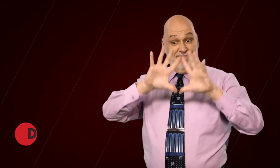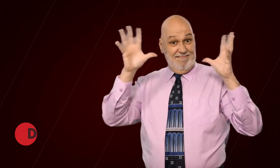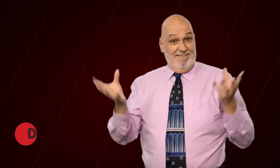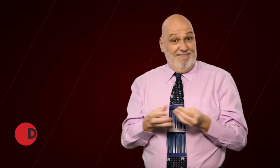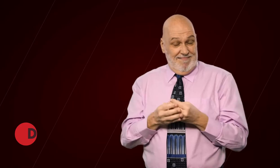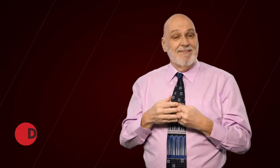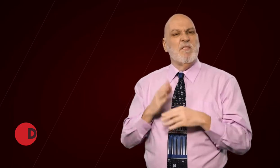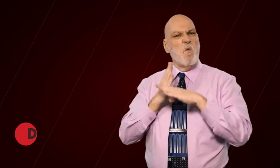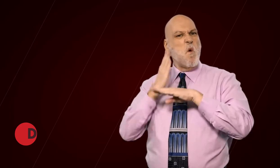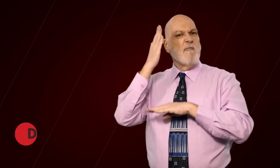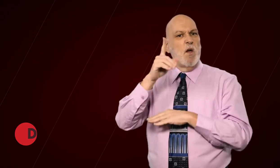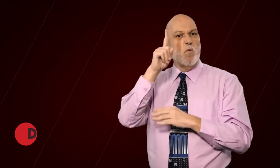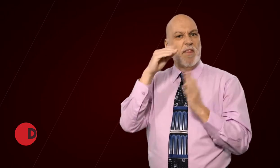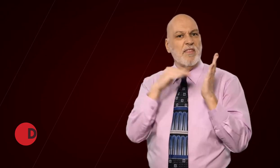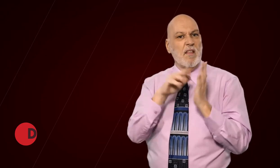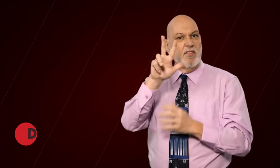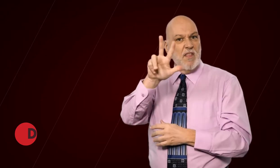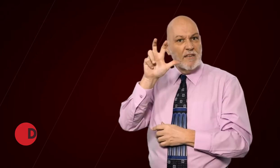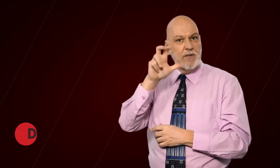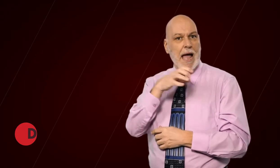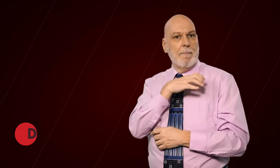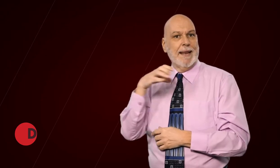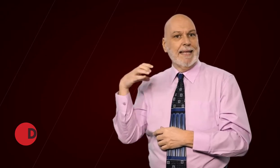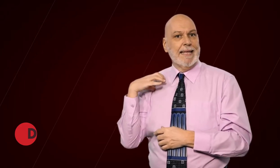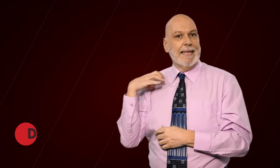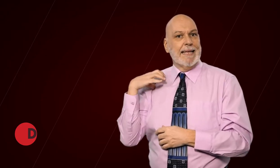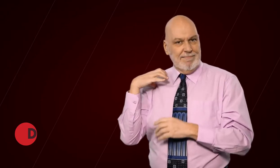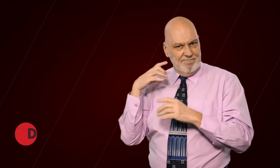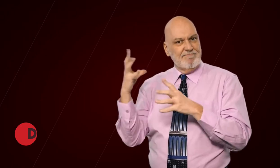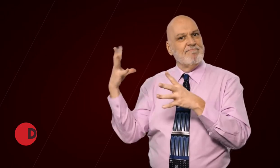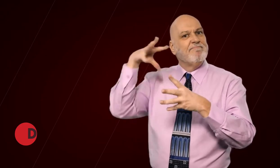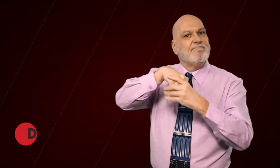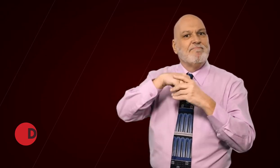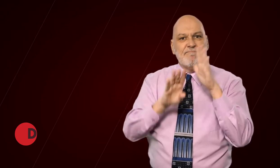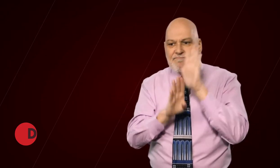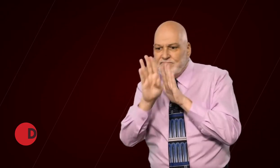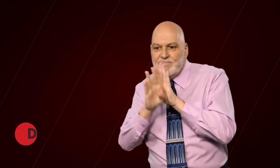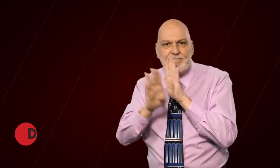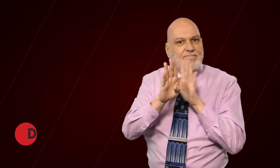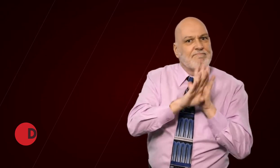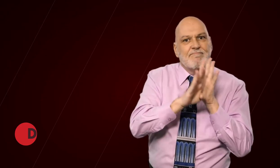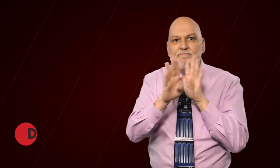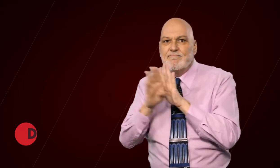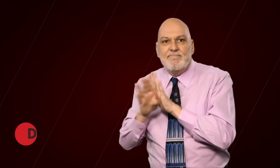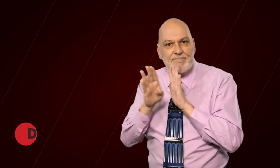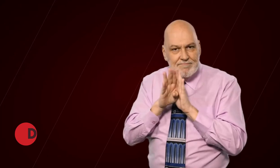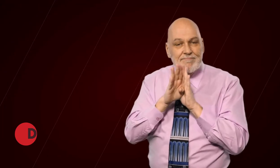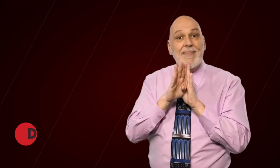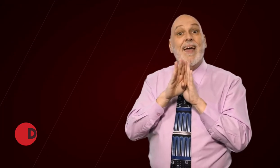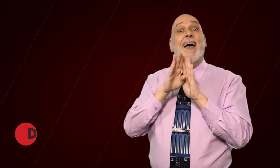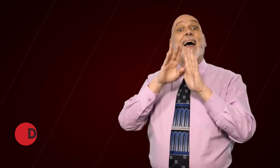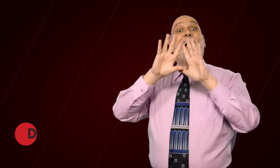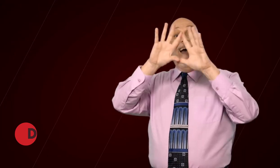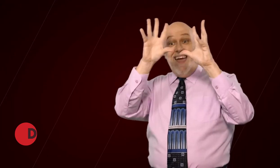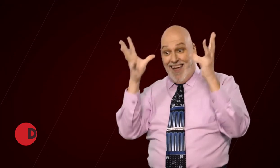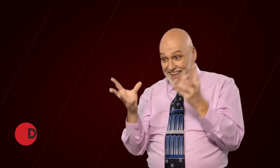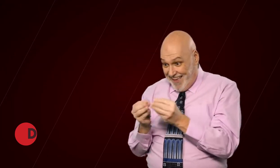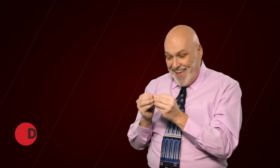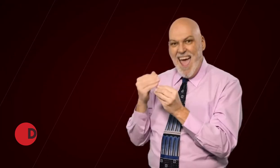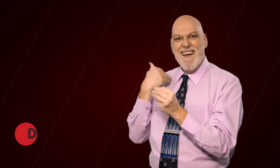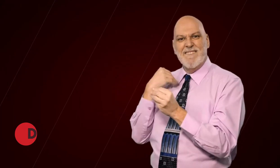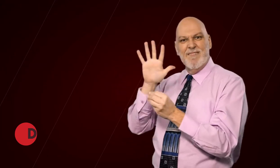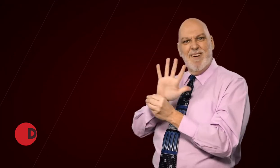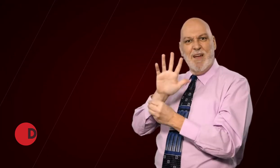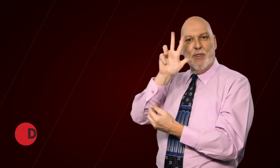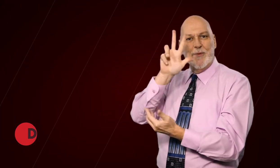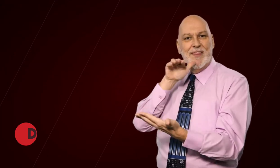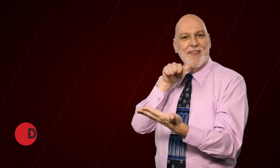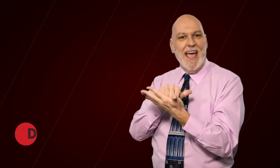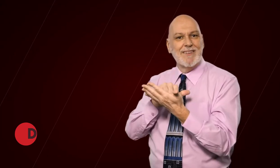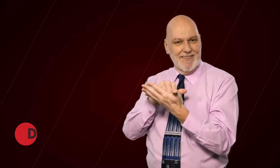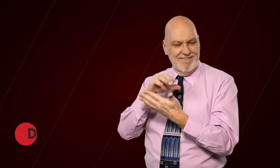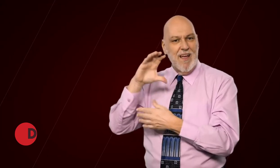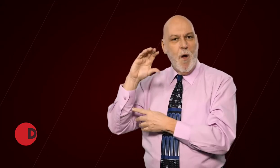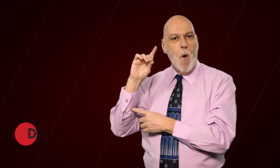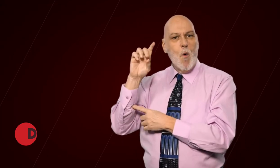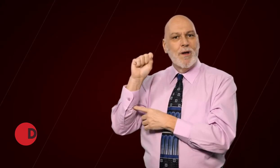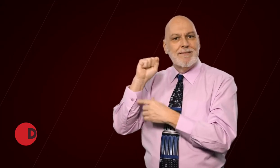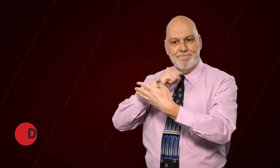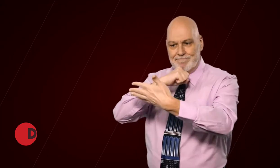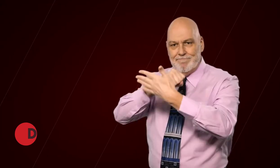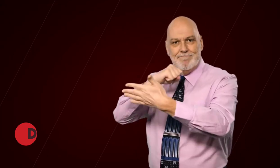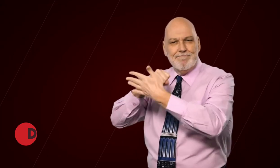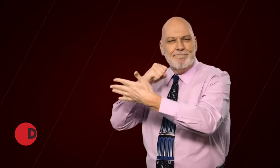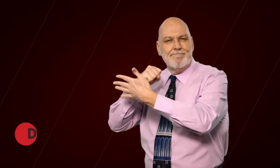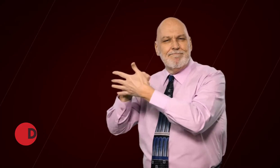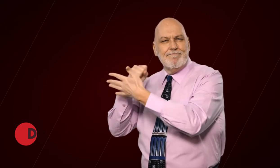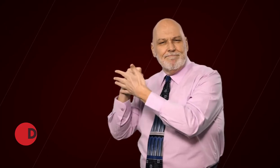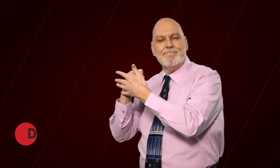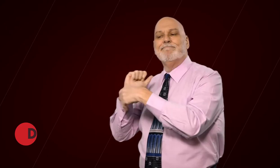Over 1,300 committees have developed over 3,000 codes and